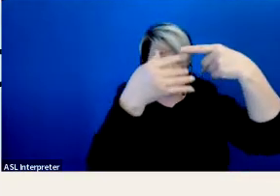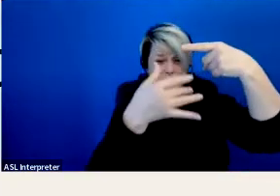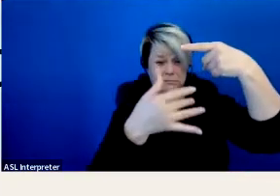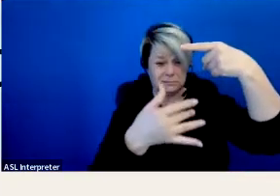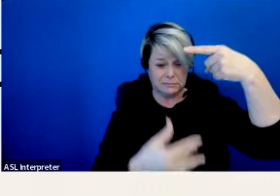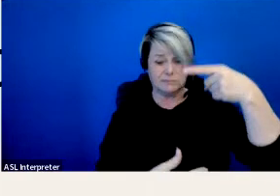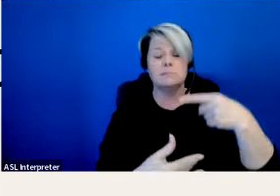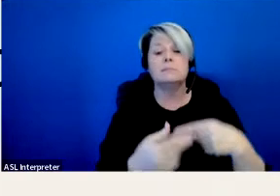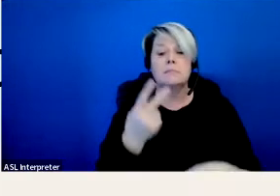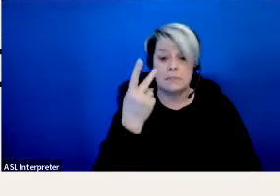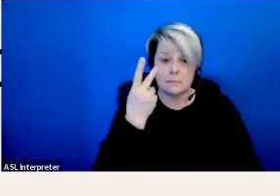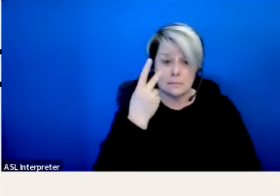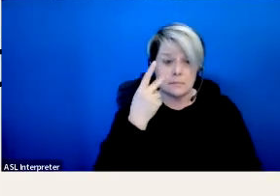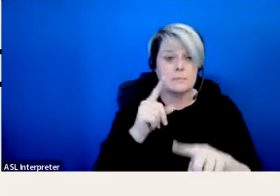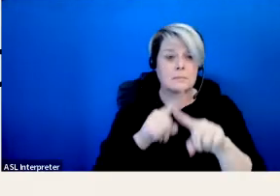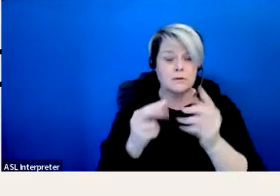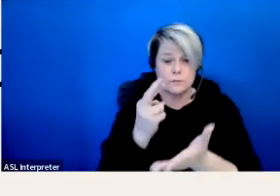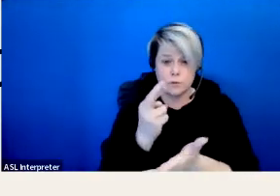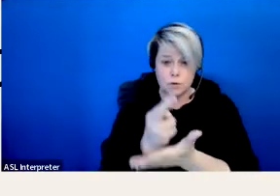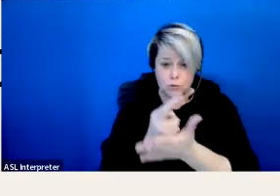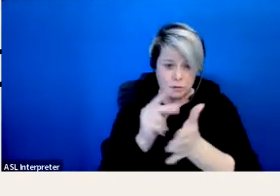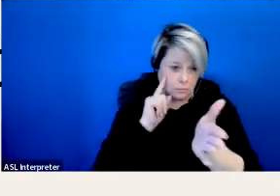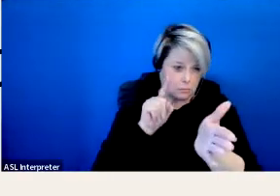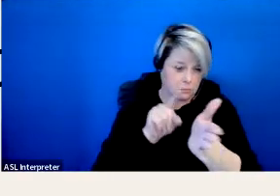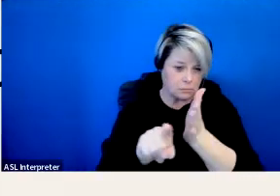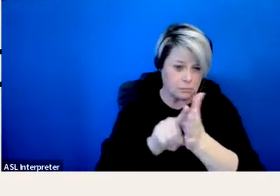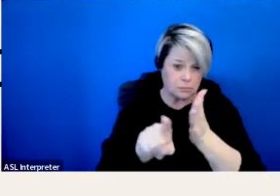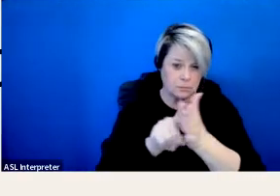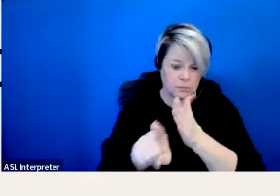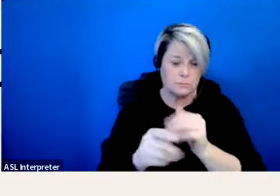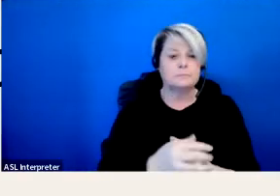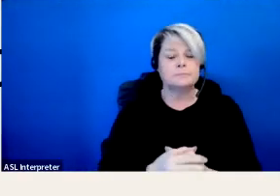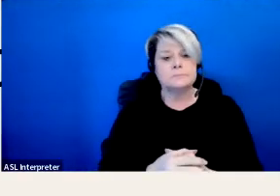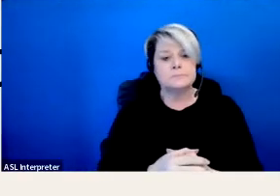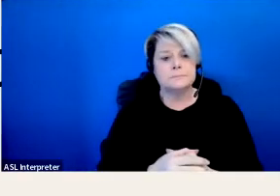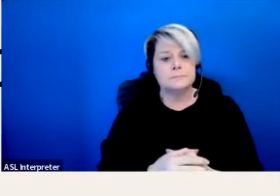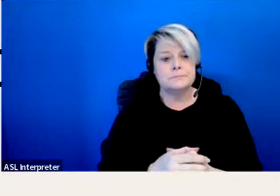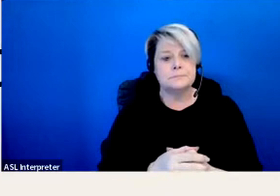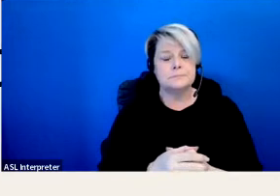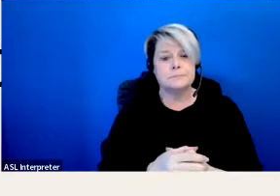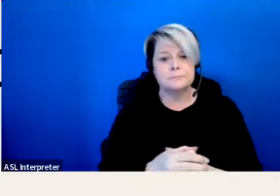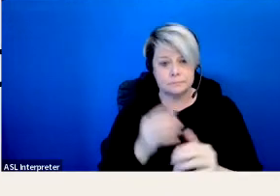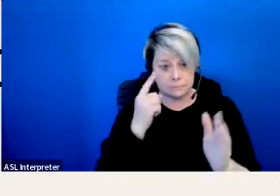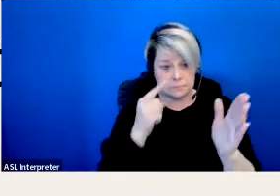to get is a list of descriptions and links to funding